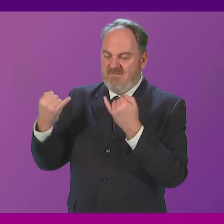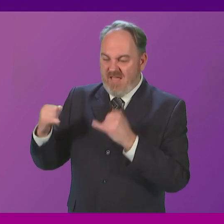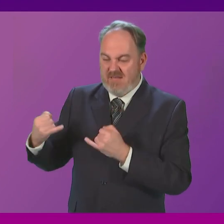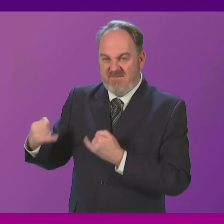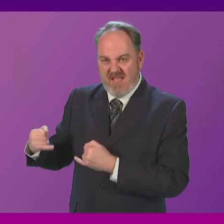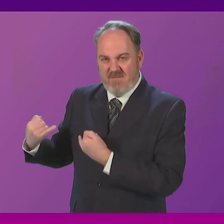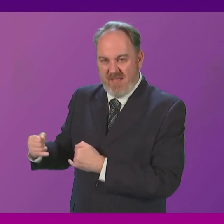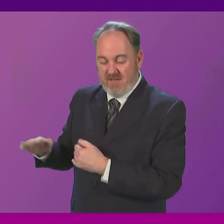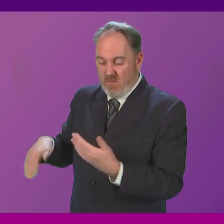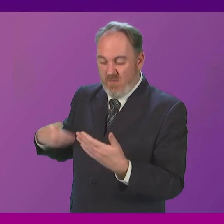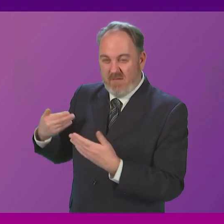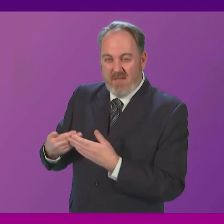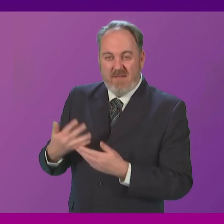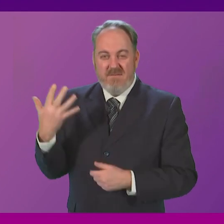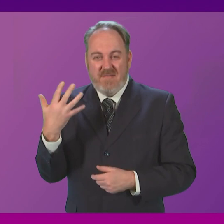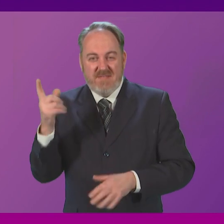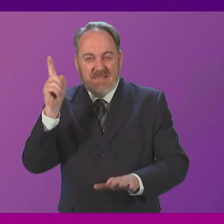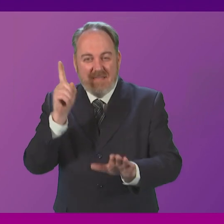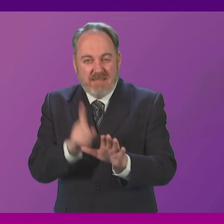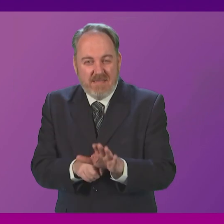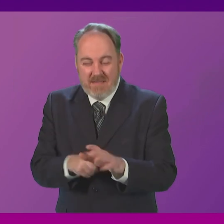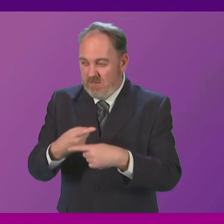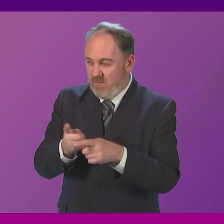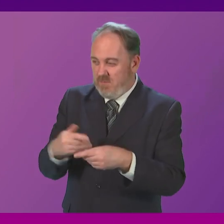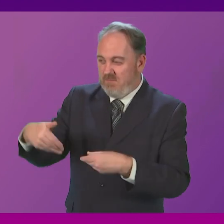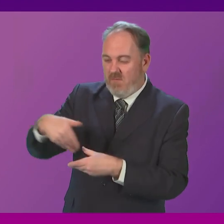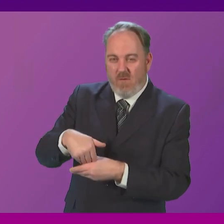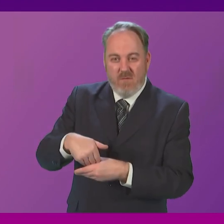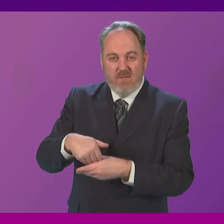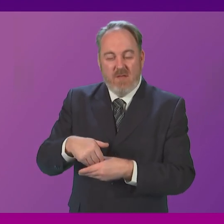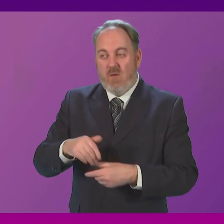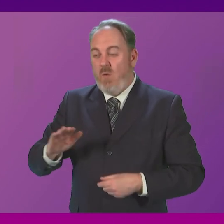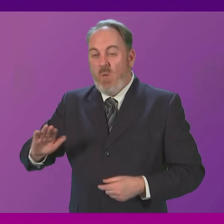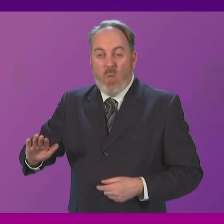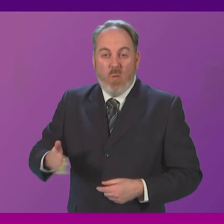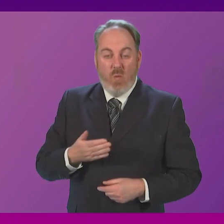After 15 years of SNP rule, not a single institution in Scotland is stronger.